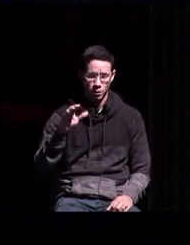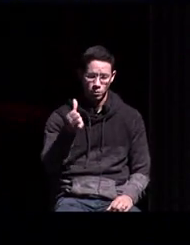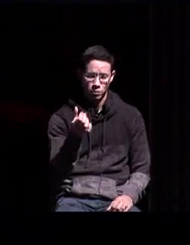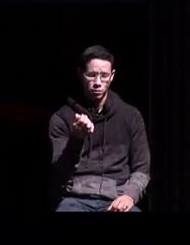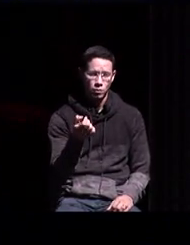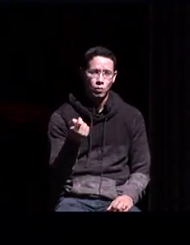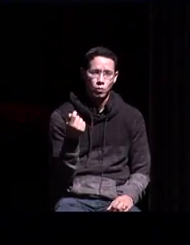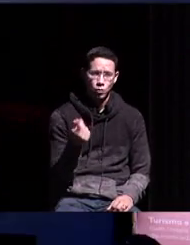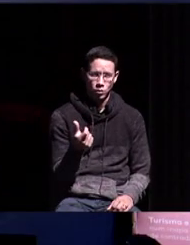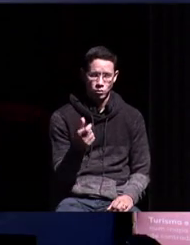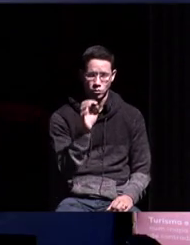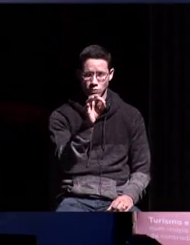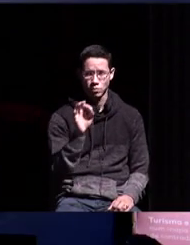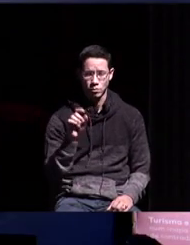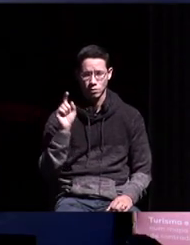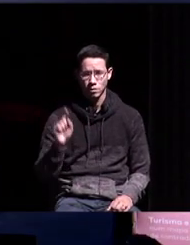This labor class is informal.